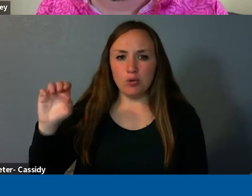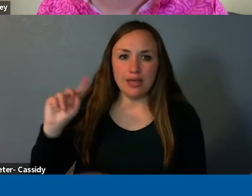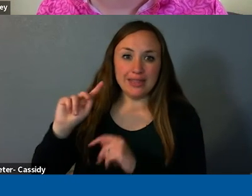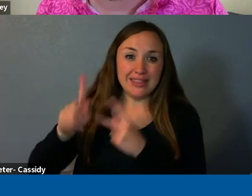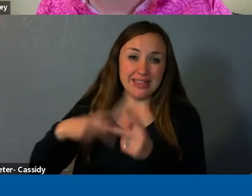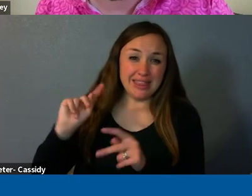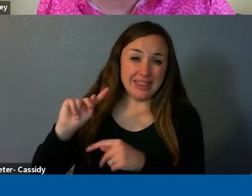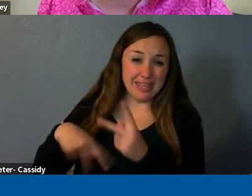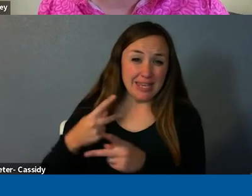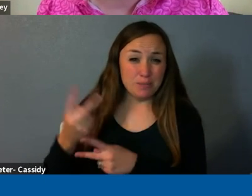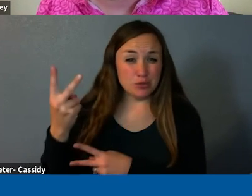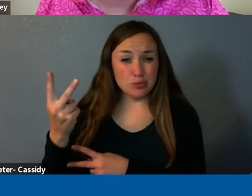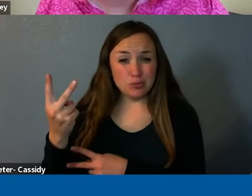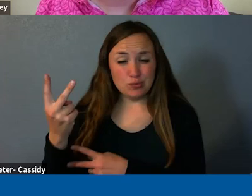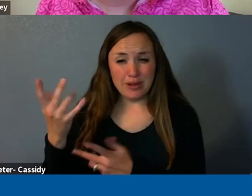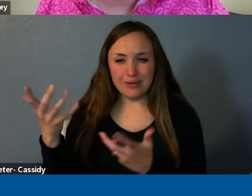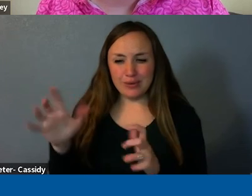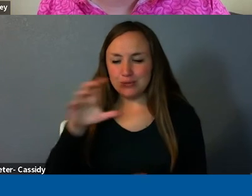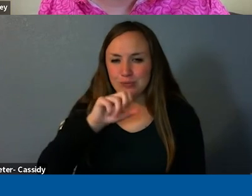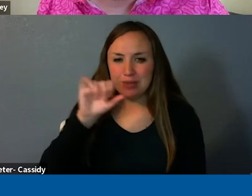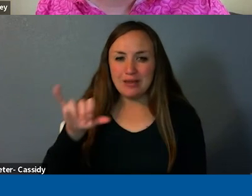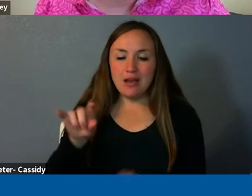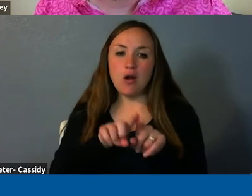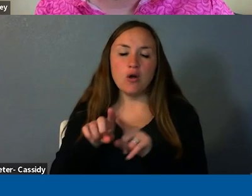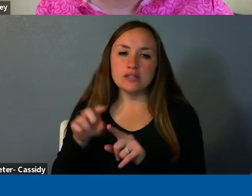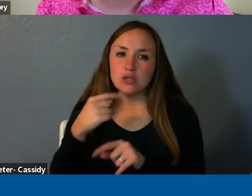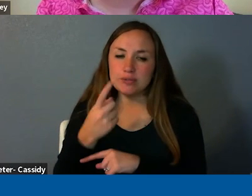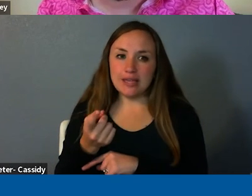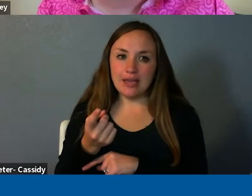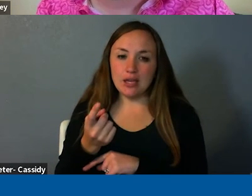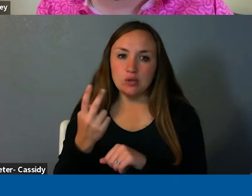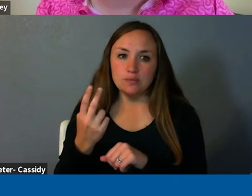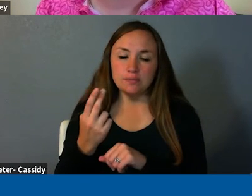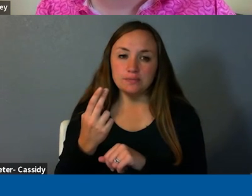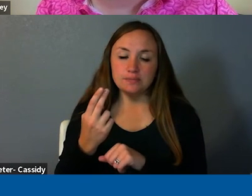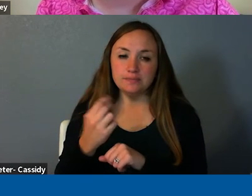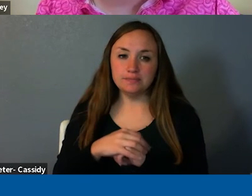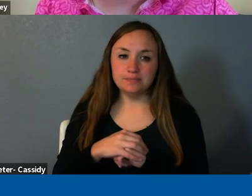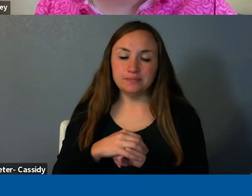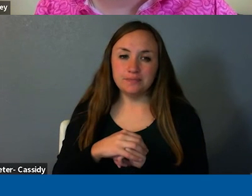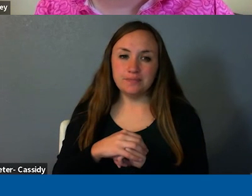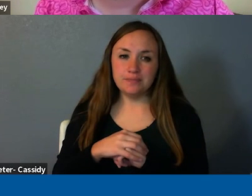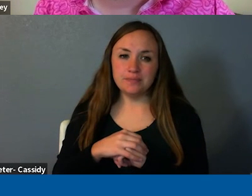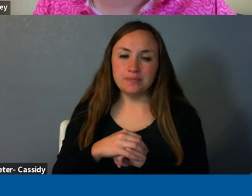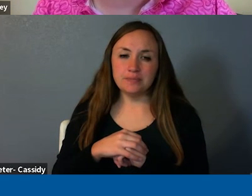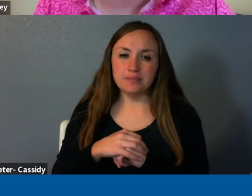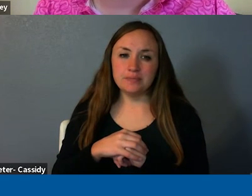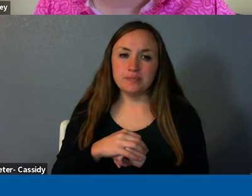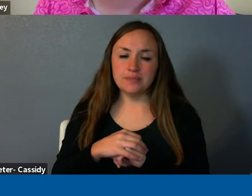I would also kind of point to that emergent usage behavior of deliberately creating a low contrast theme.